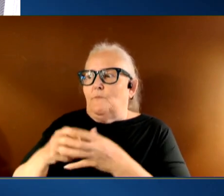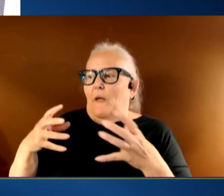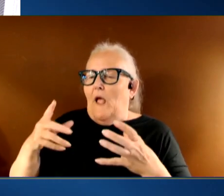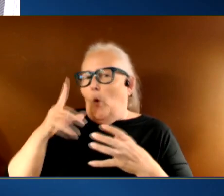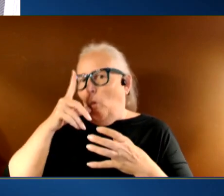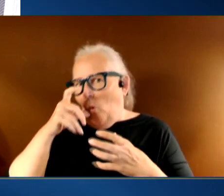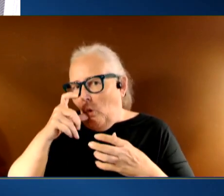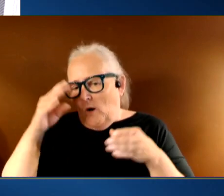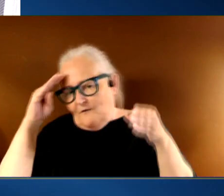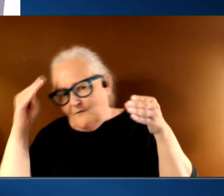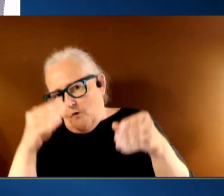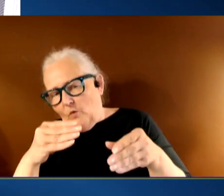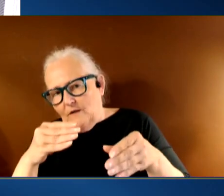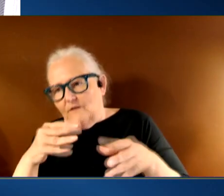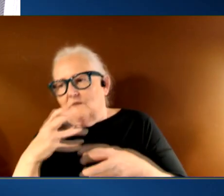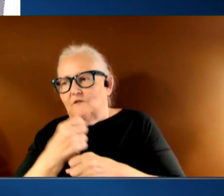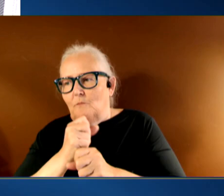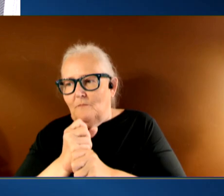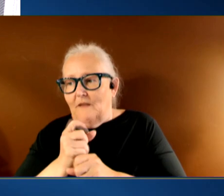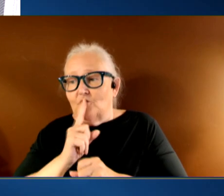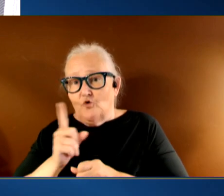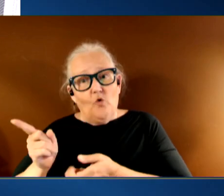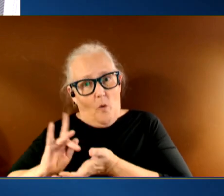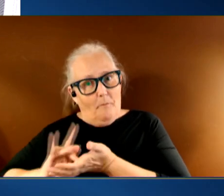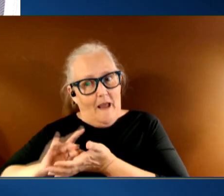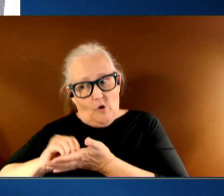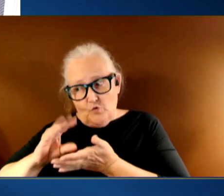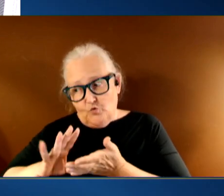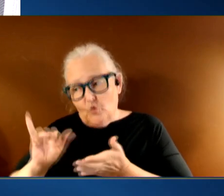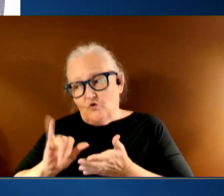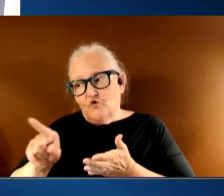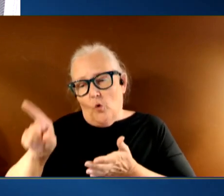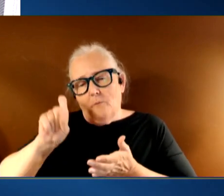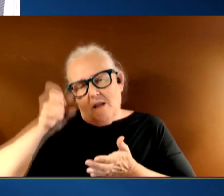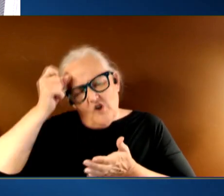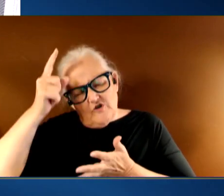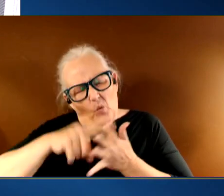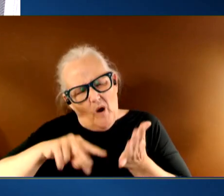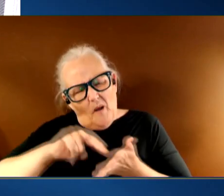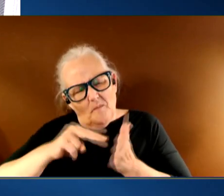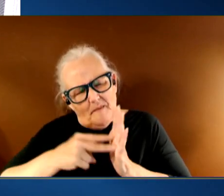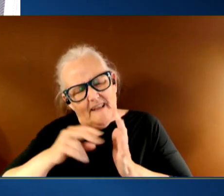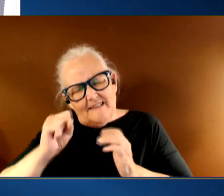ensuring medical students also understand the disease and the importance of providing